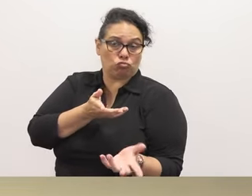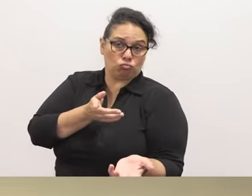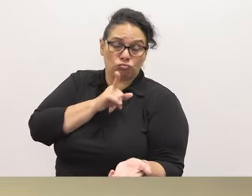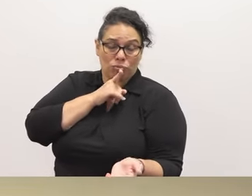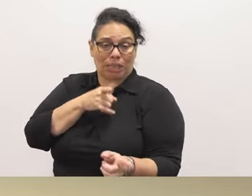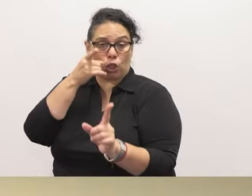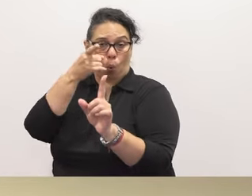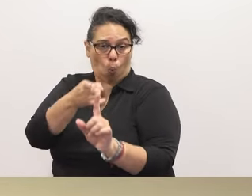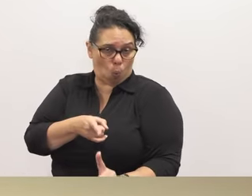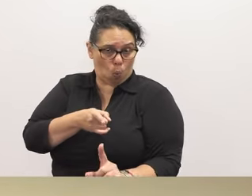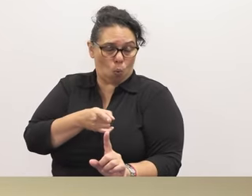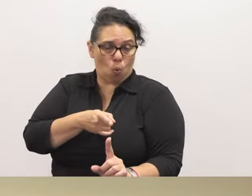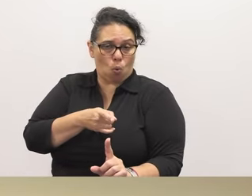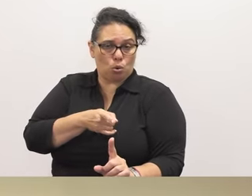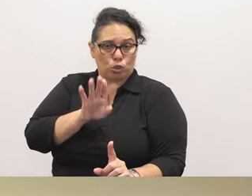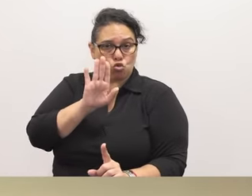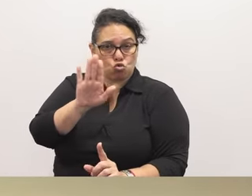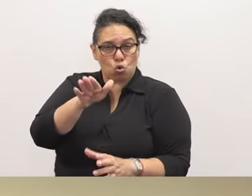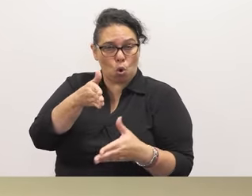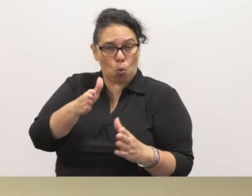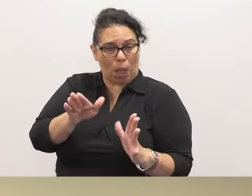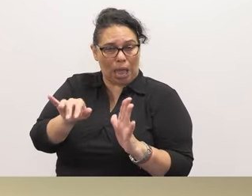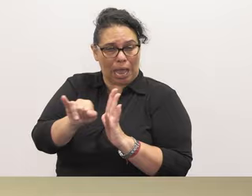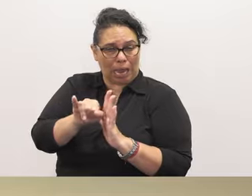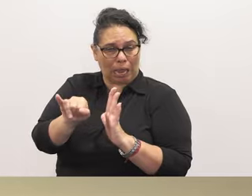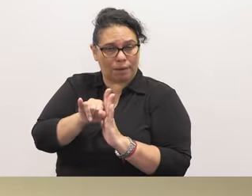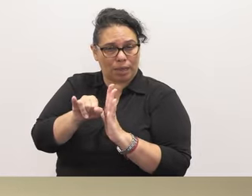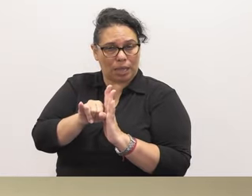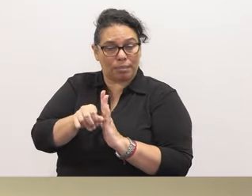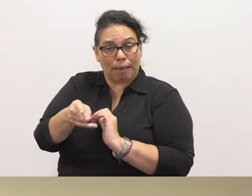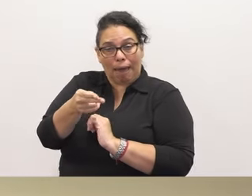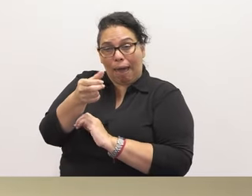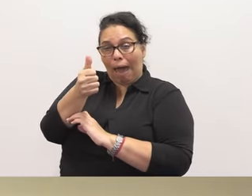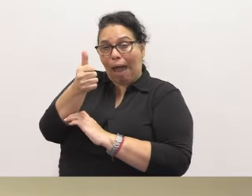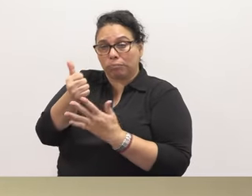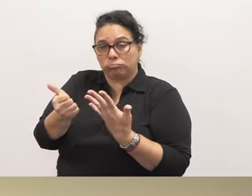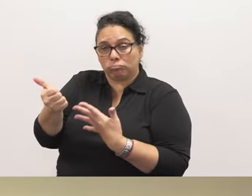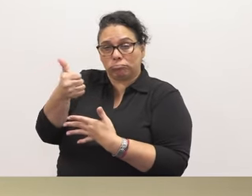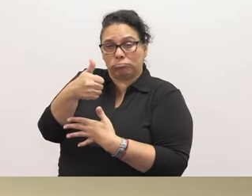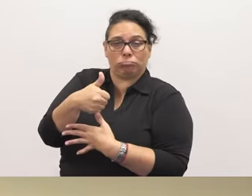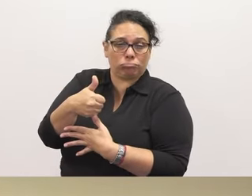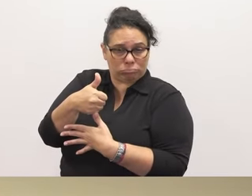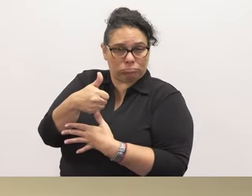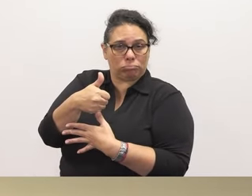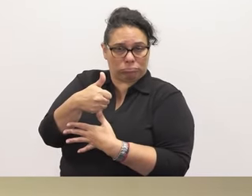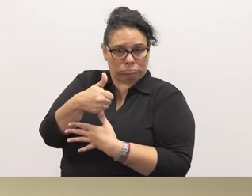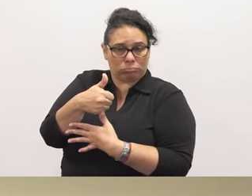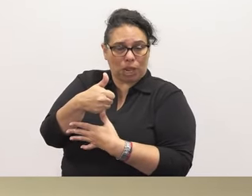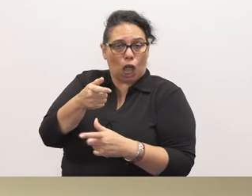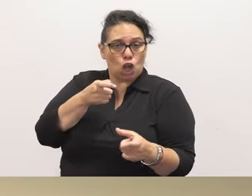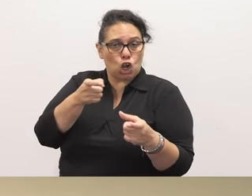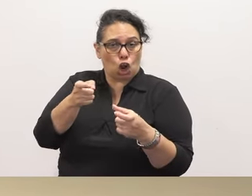of identifying what is the highest priority set of the community's vision. And your guardrails are your way